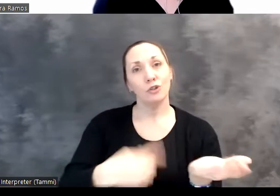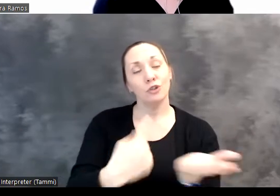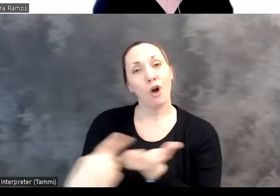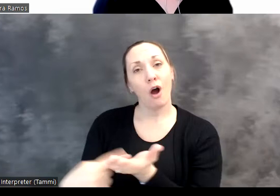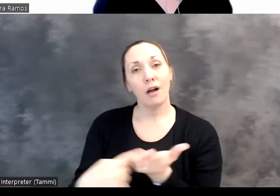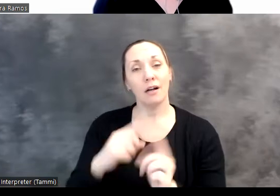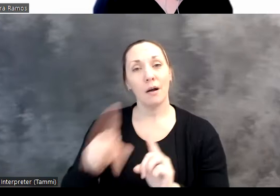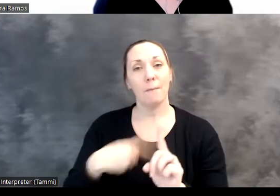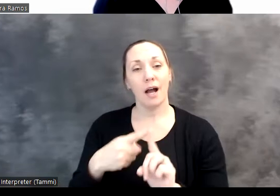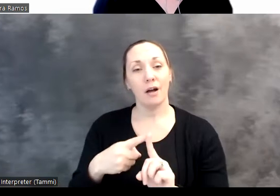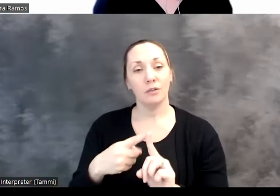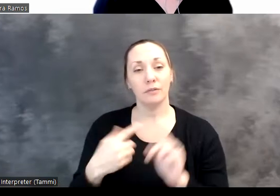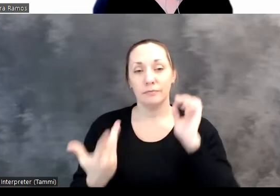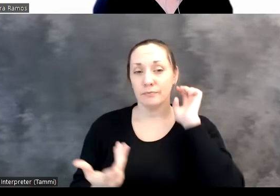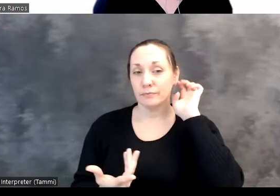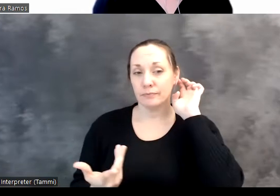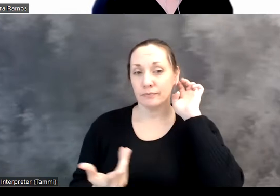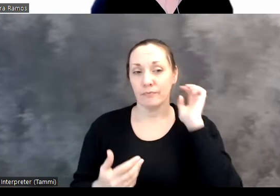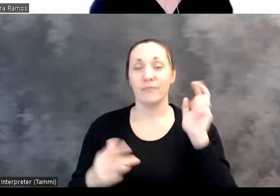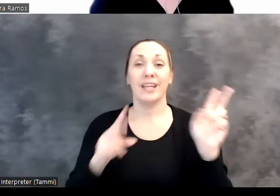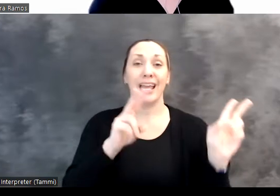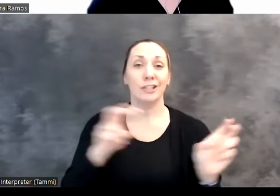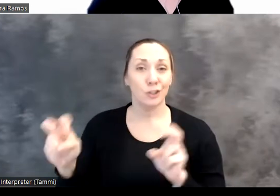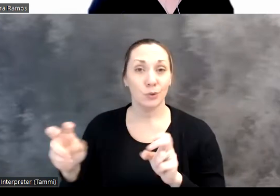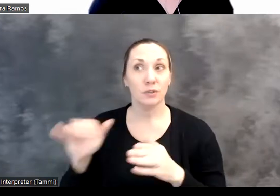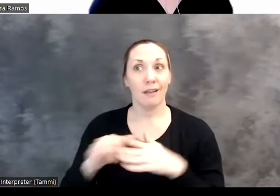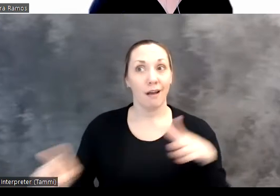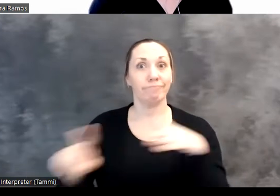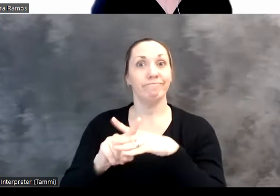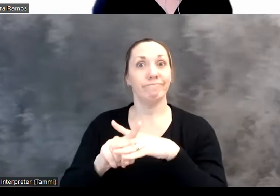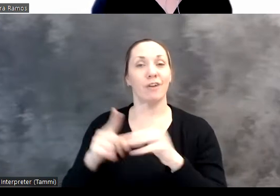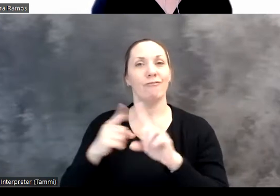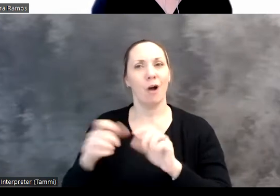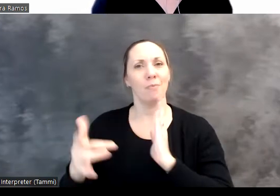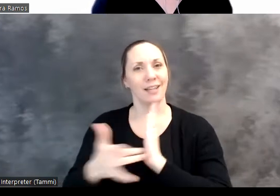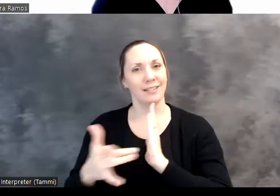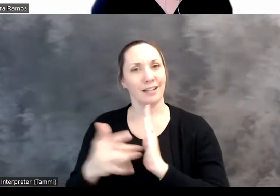similar set of people who come together to